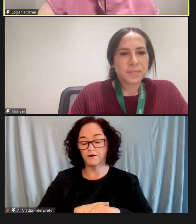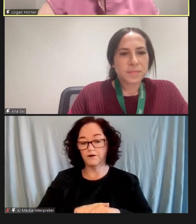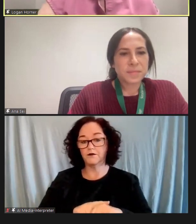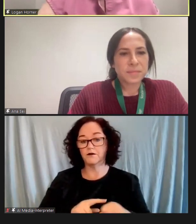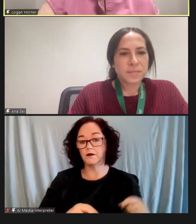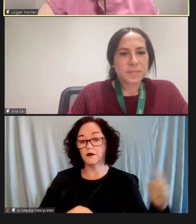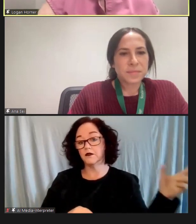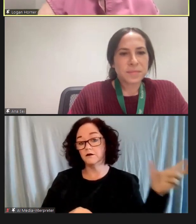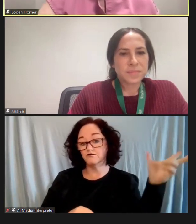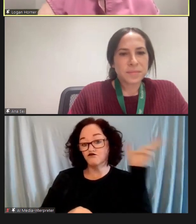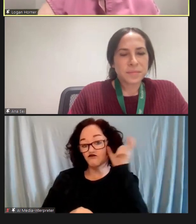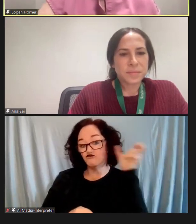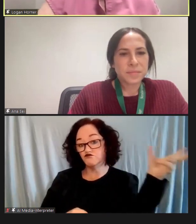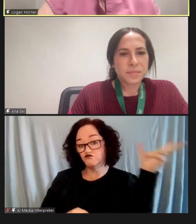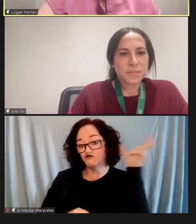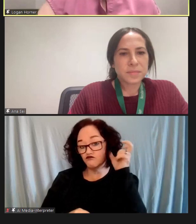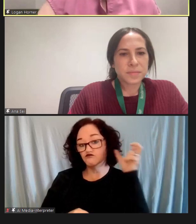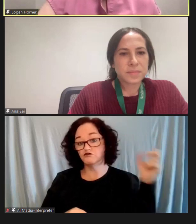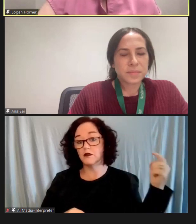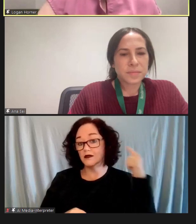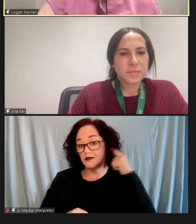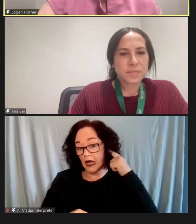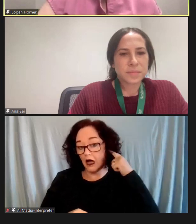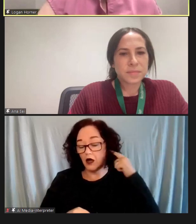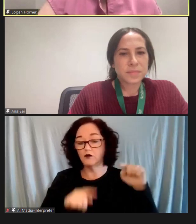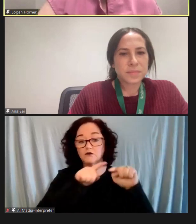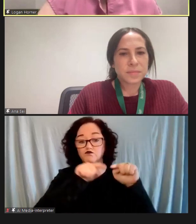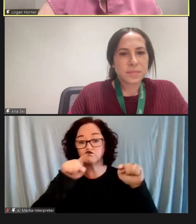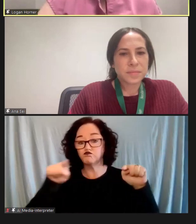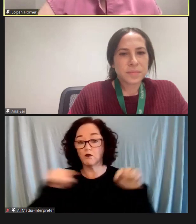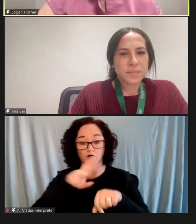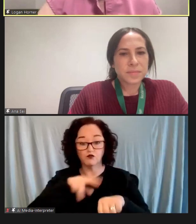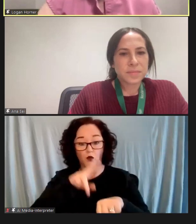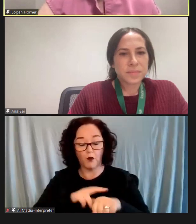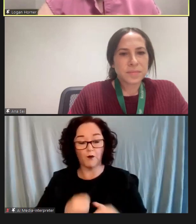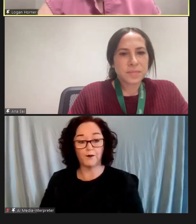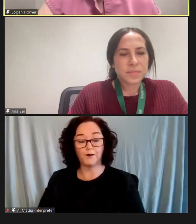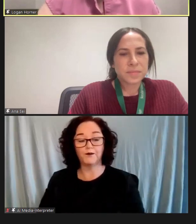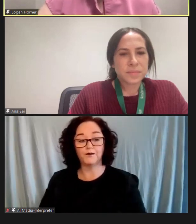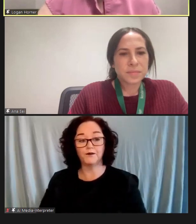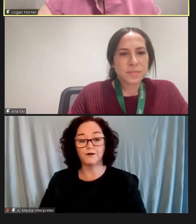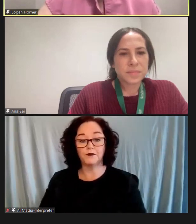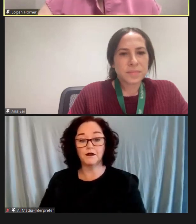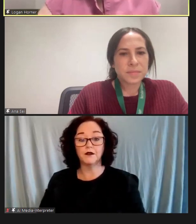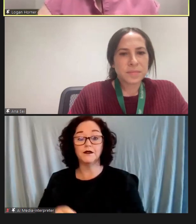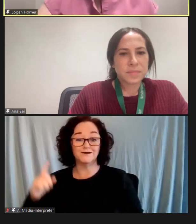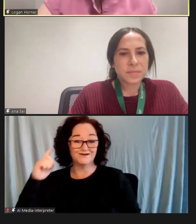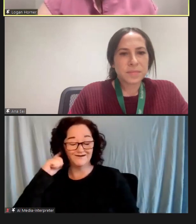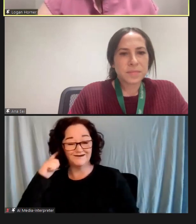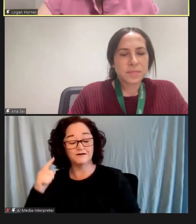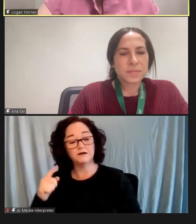normal limits this child has a moderate